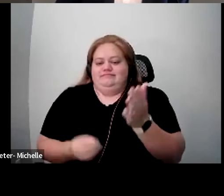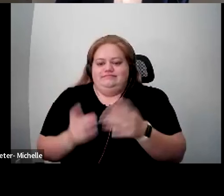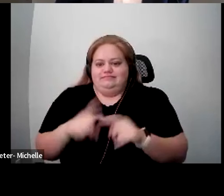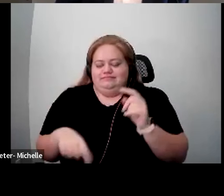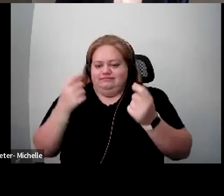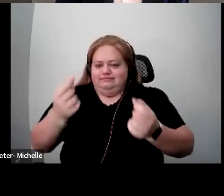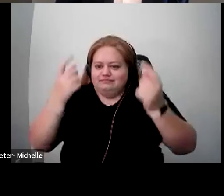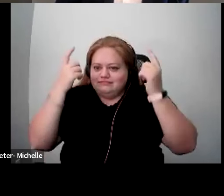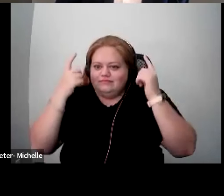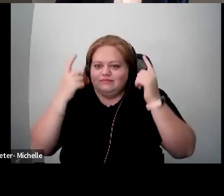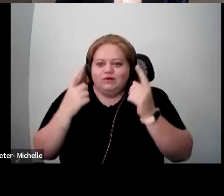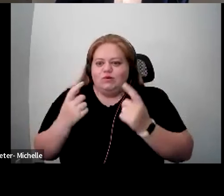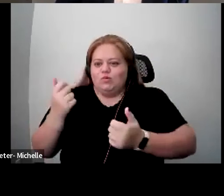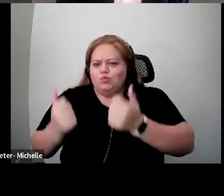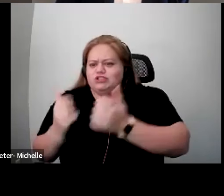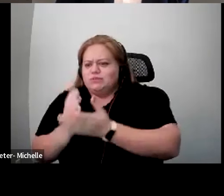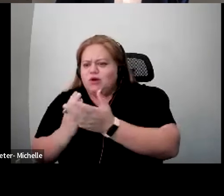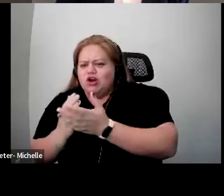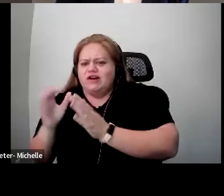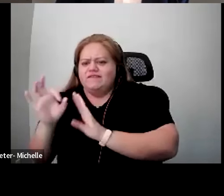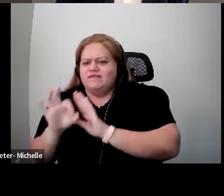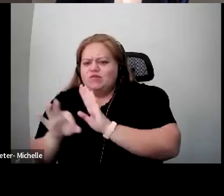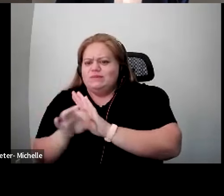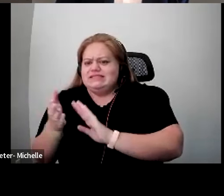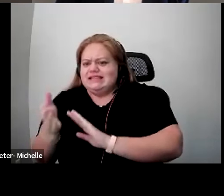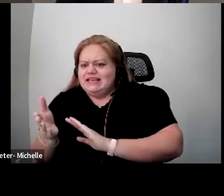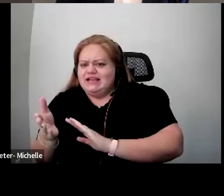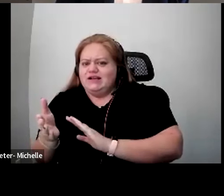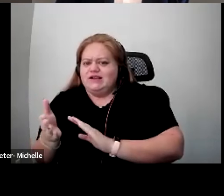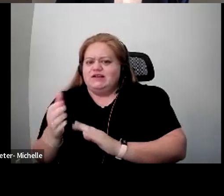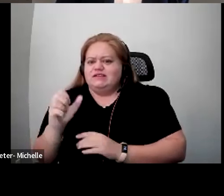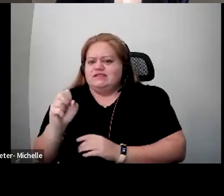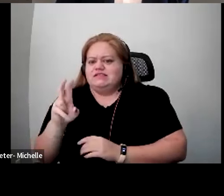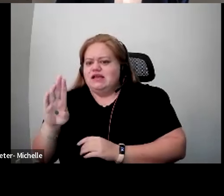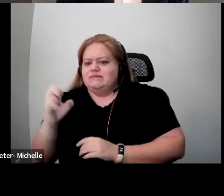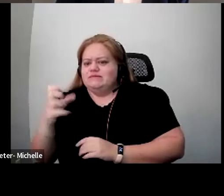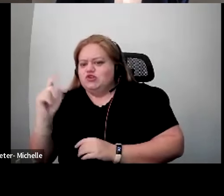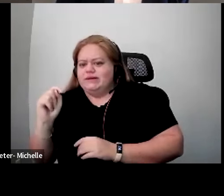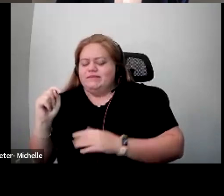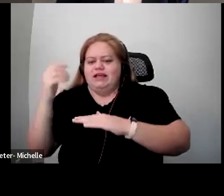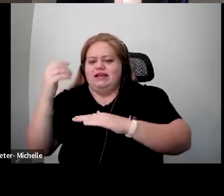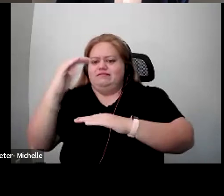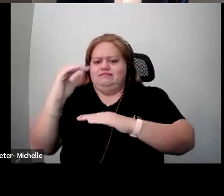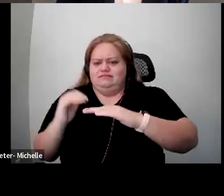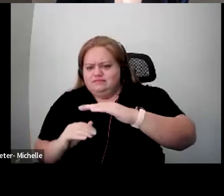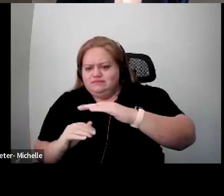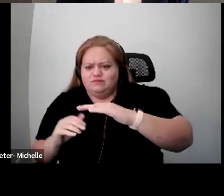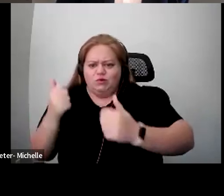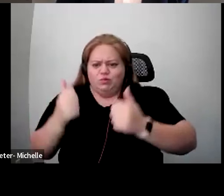like which part of the formula is the subscript, which part is the superscript, this type of information is lost.